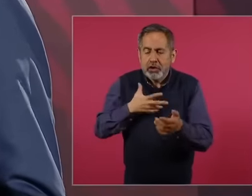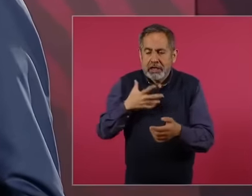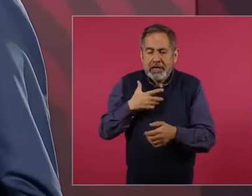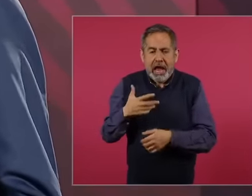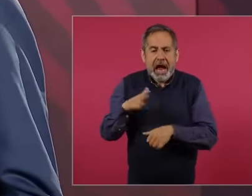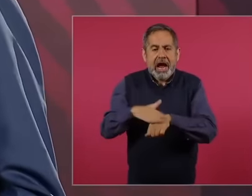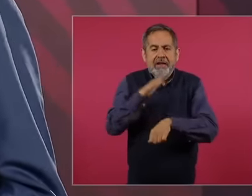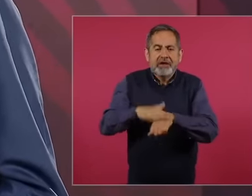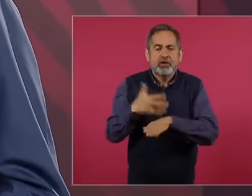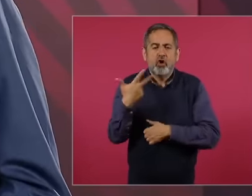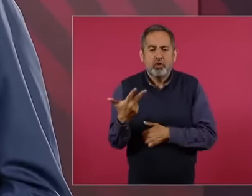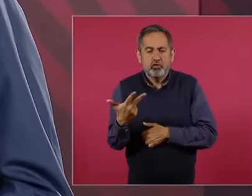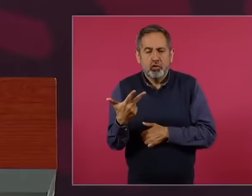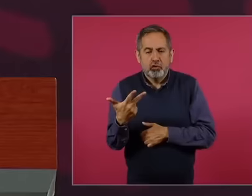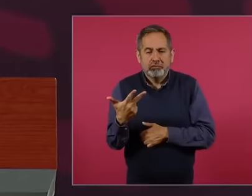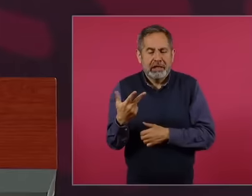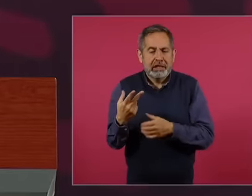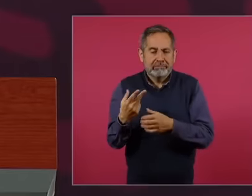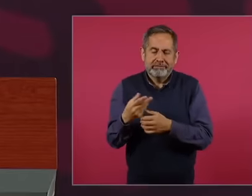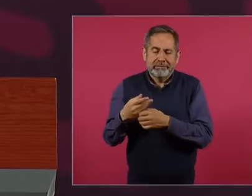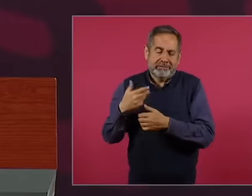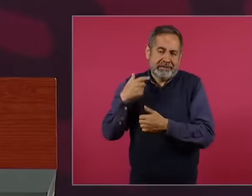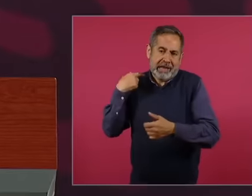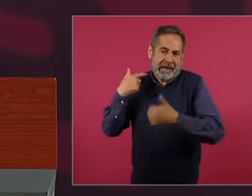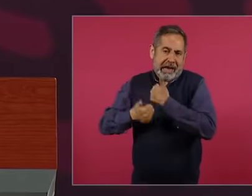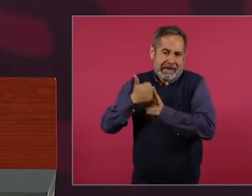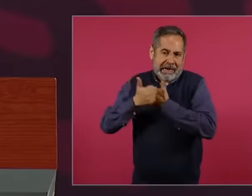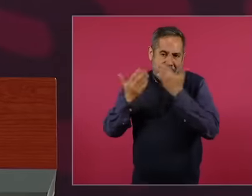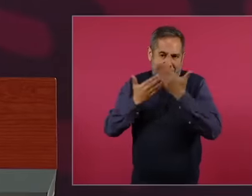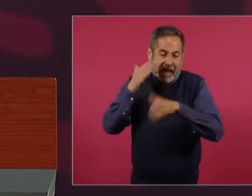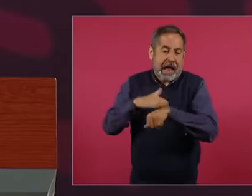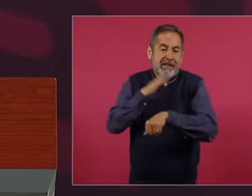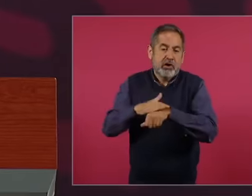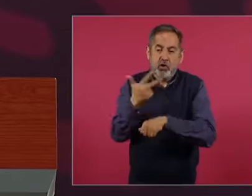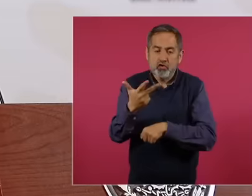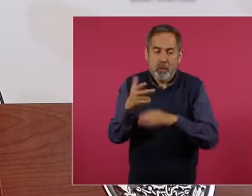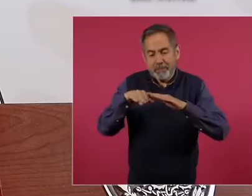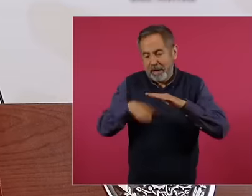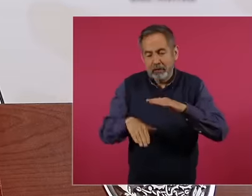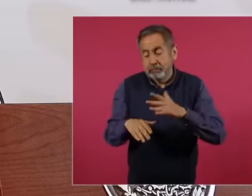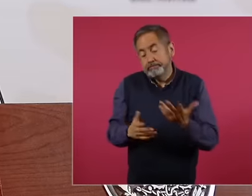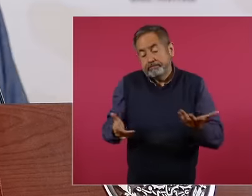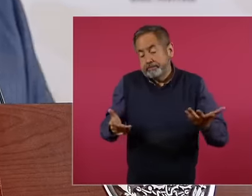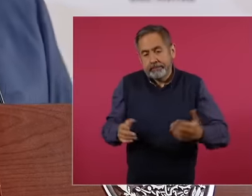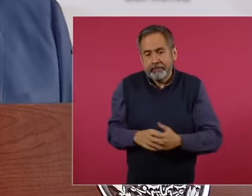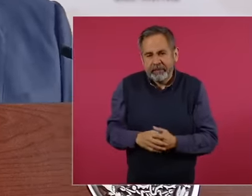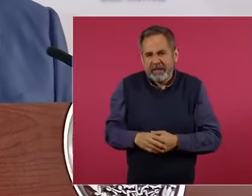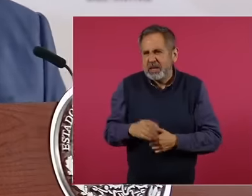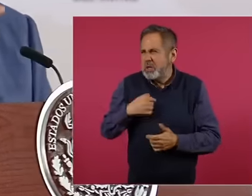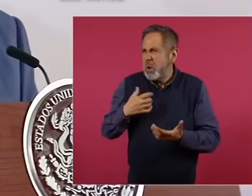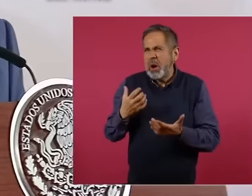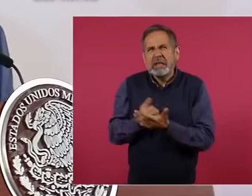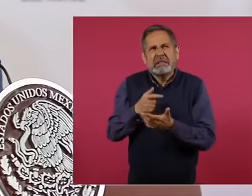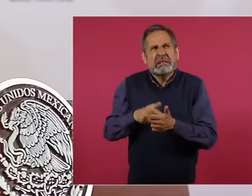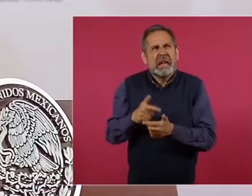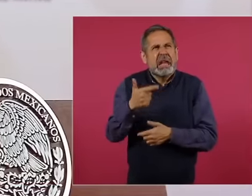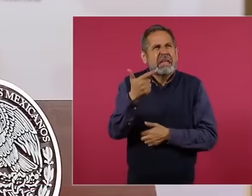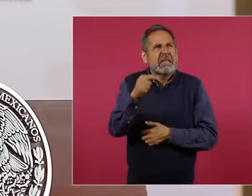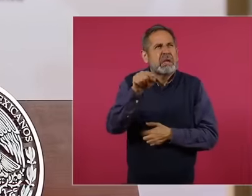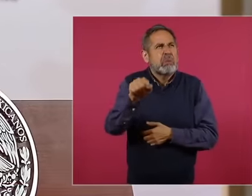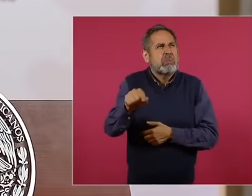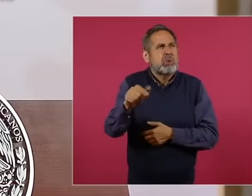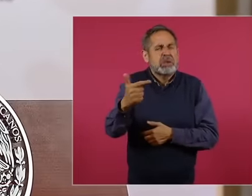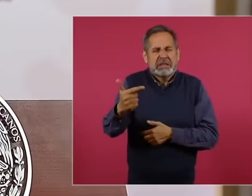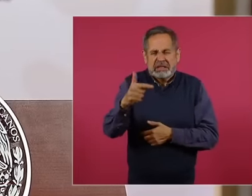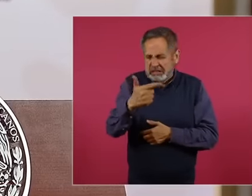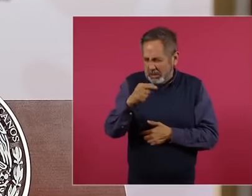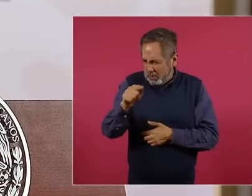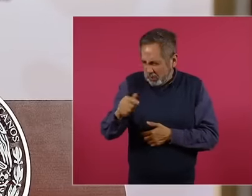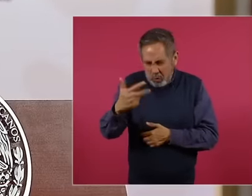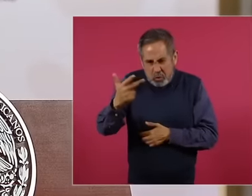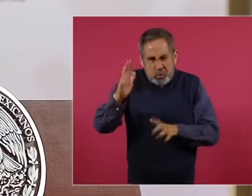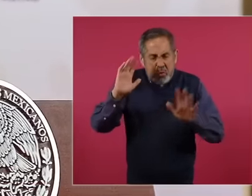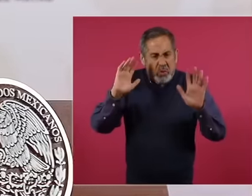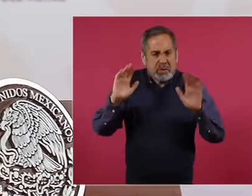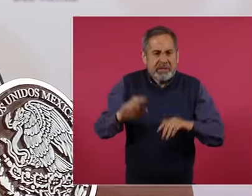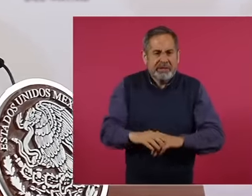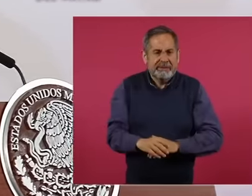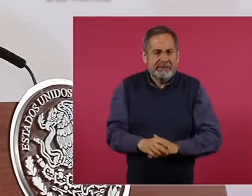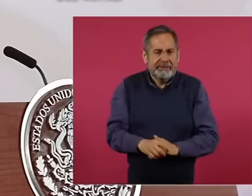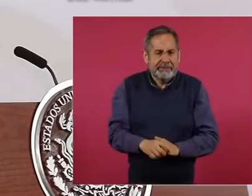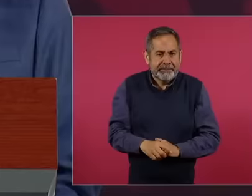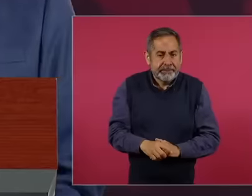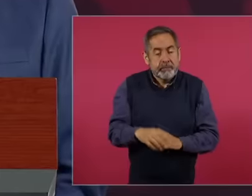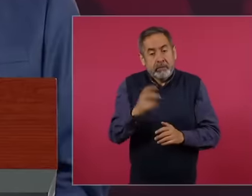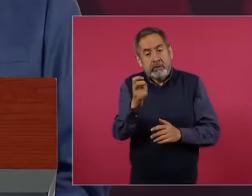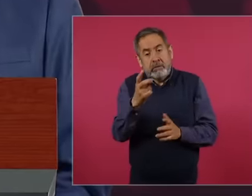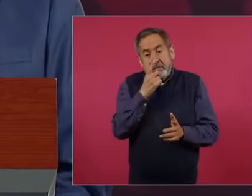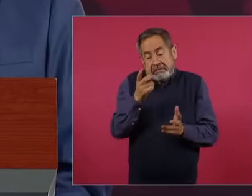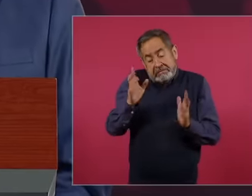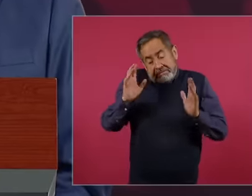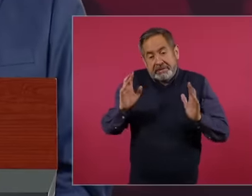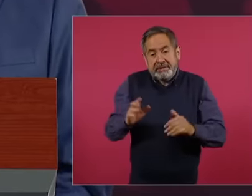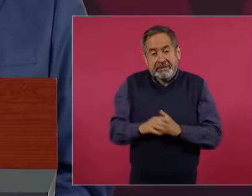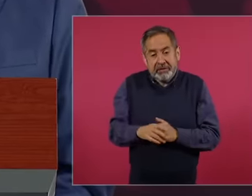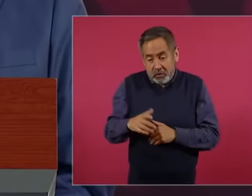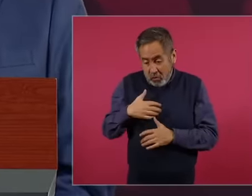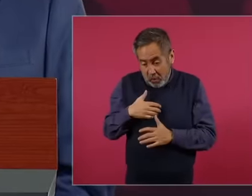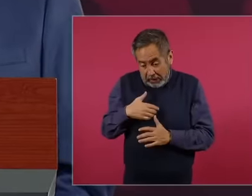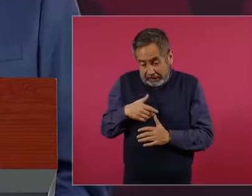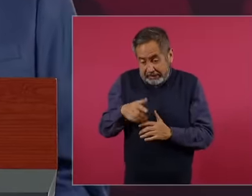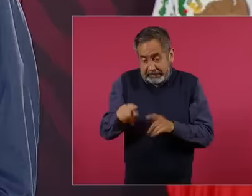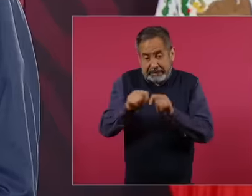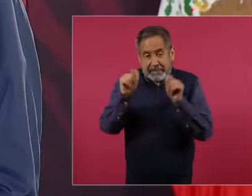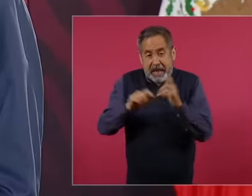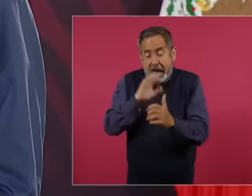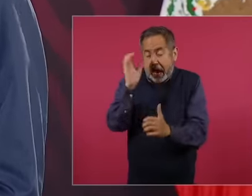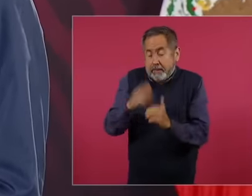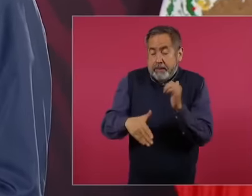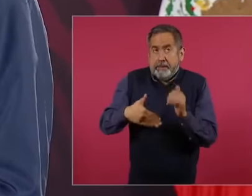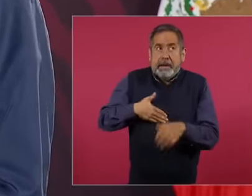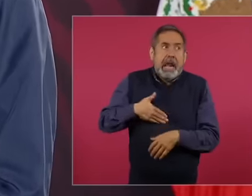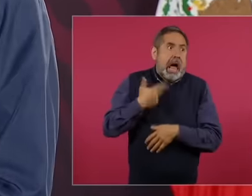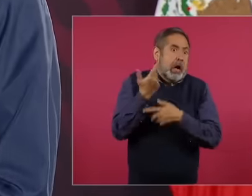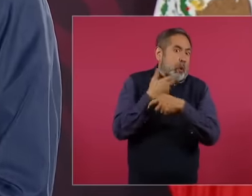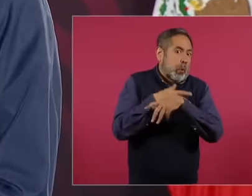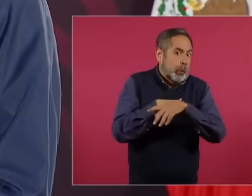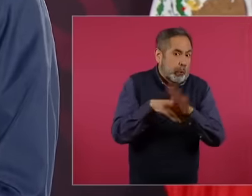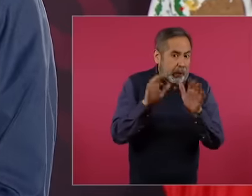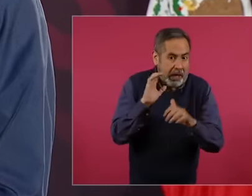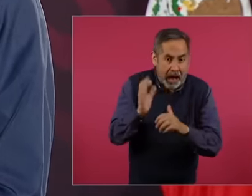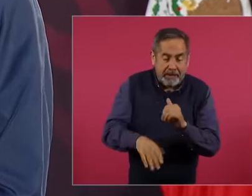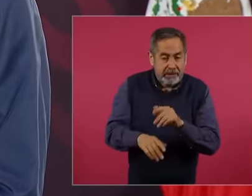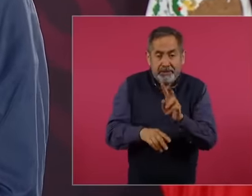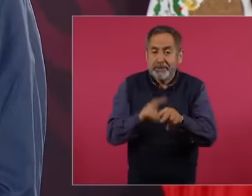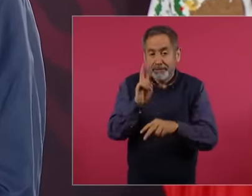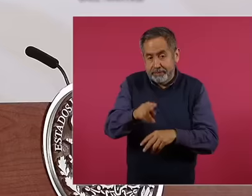degree. I got a 7.7 7.8 That's why I say that I finished Milagro because